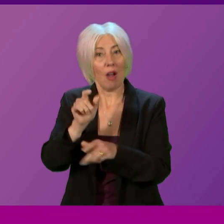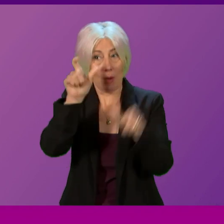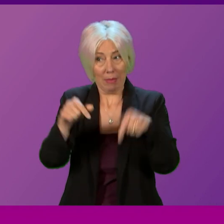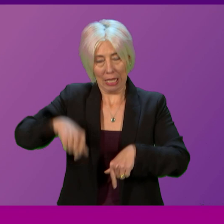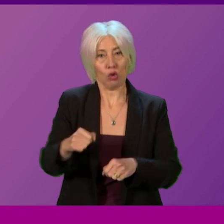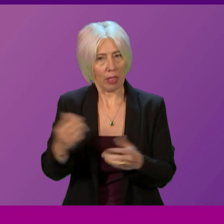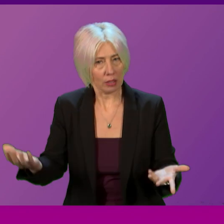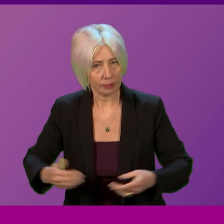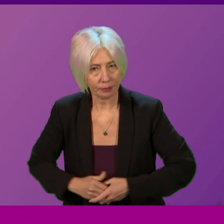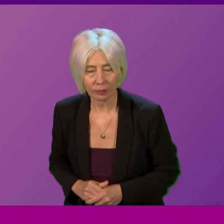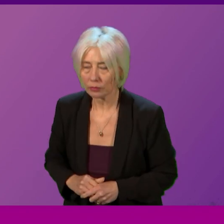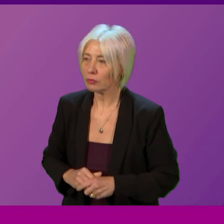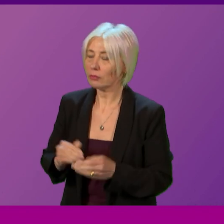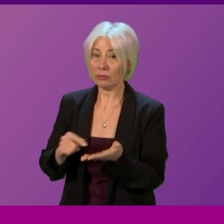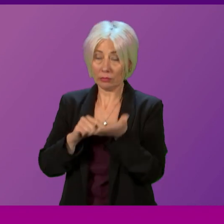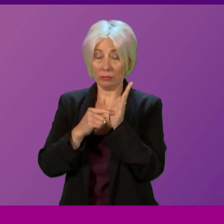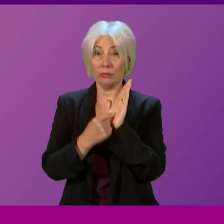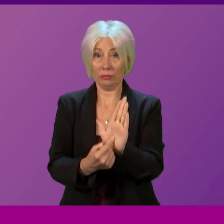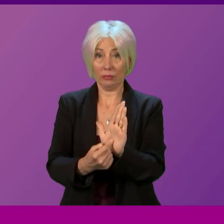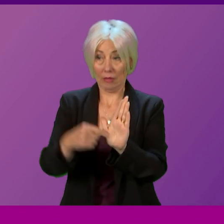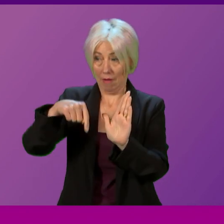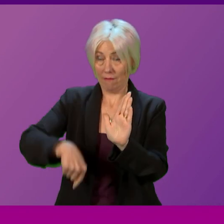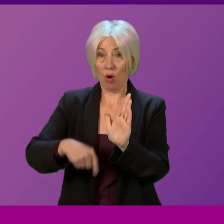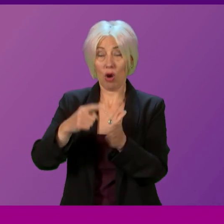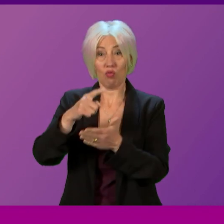The mandate for an independence referendum in this Parliament is undeniable.